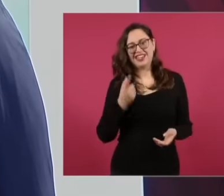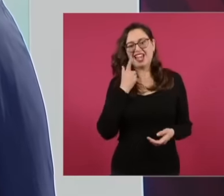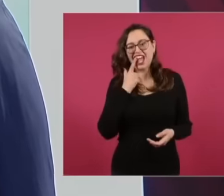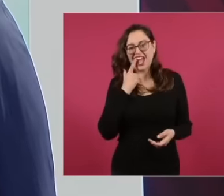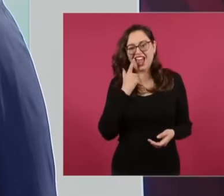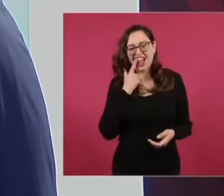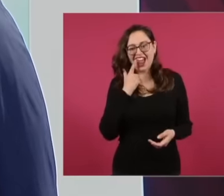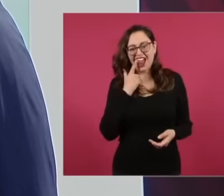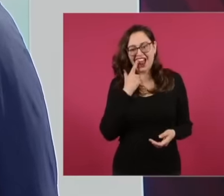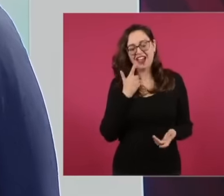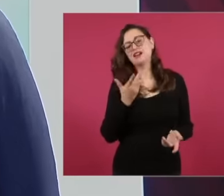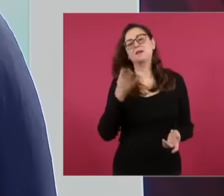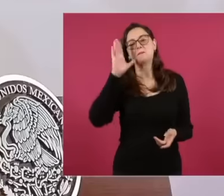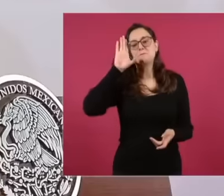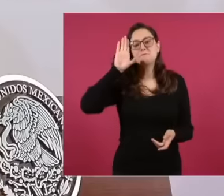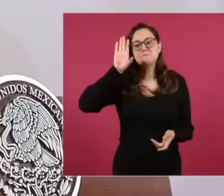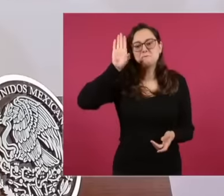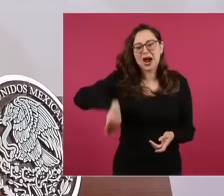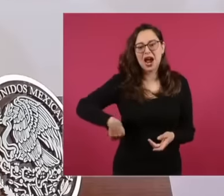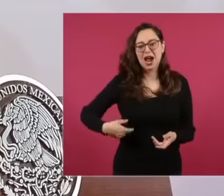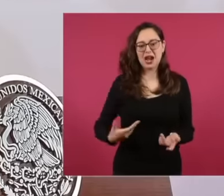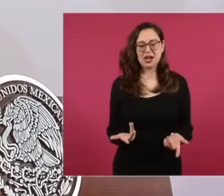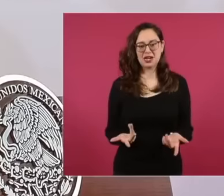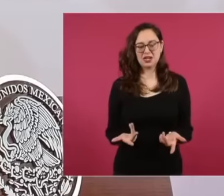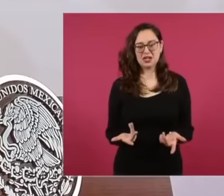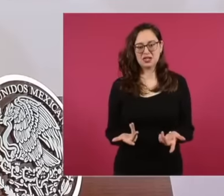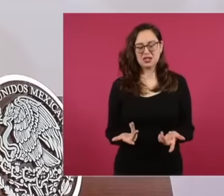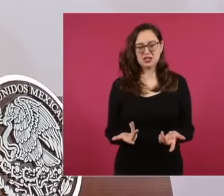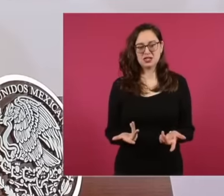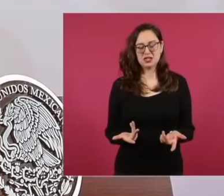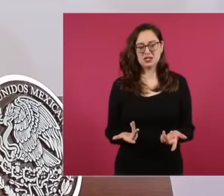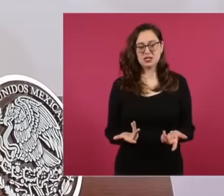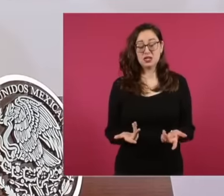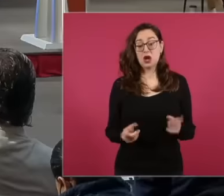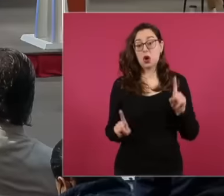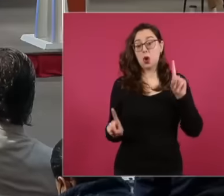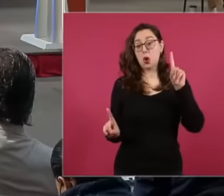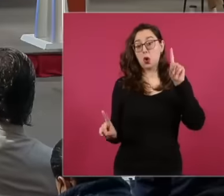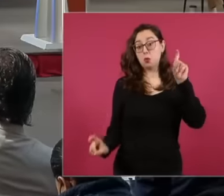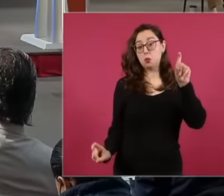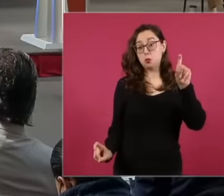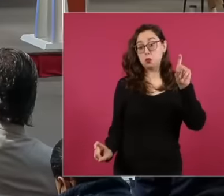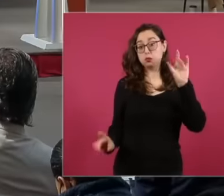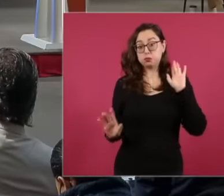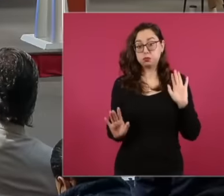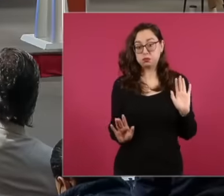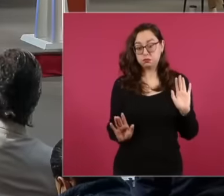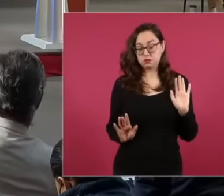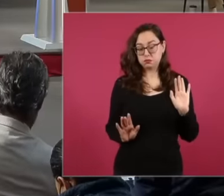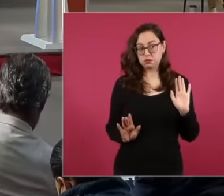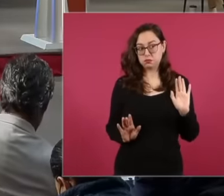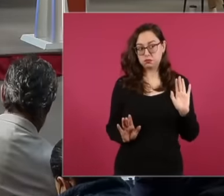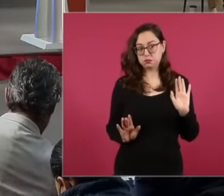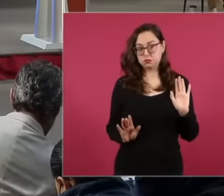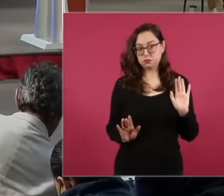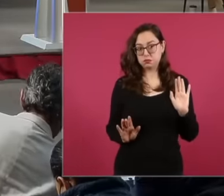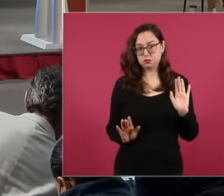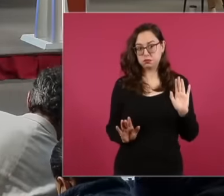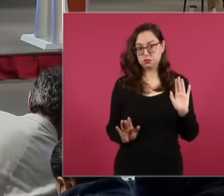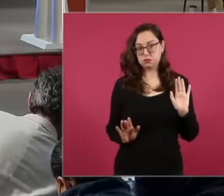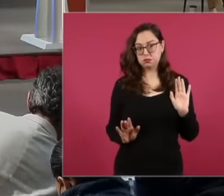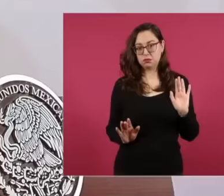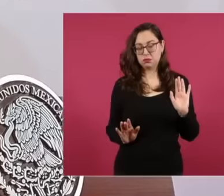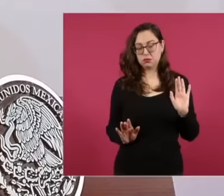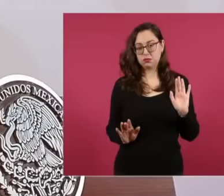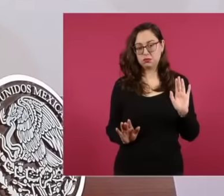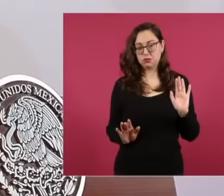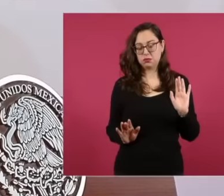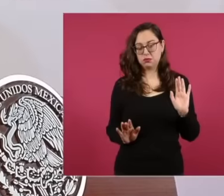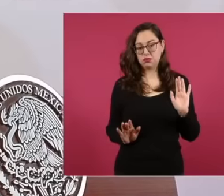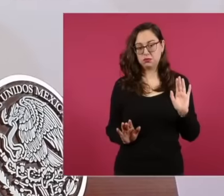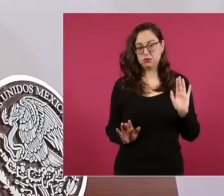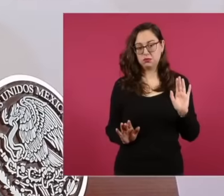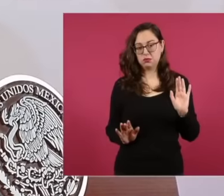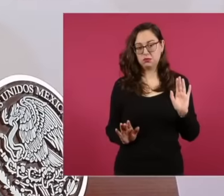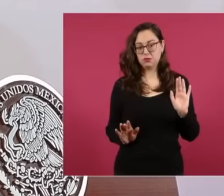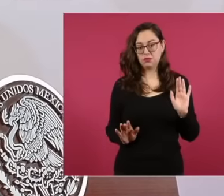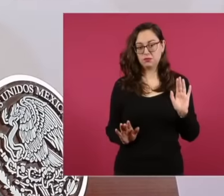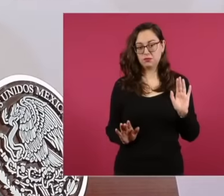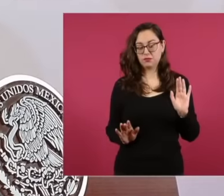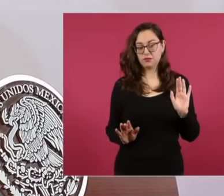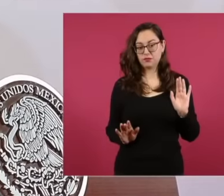journalism umbrella, they put question marks on it